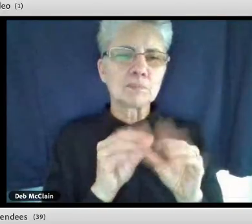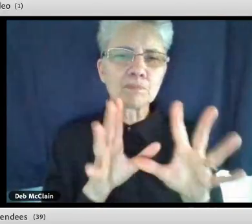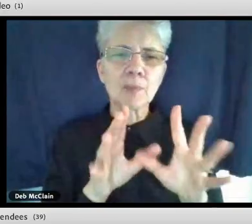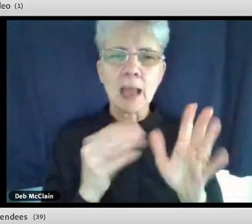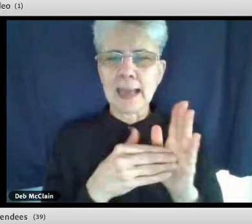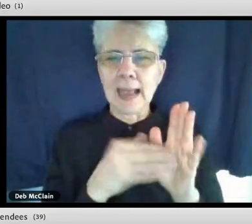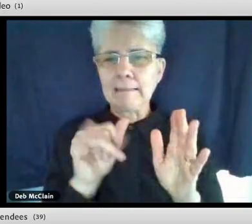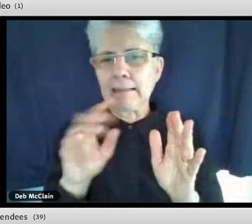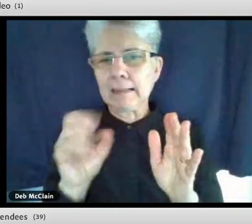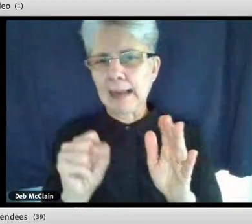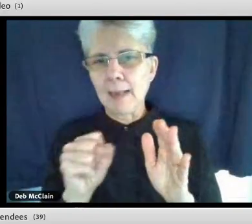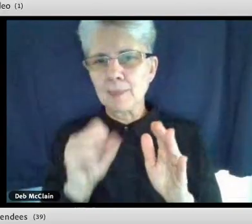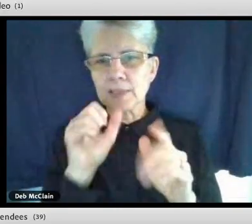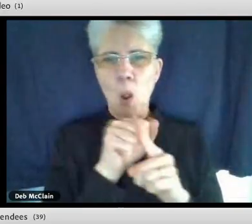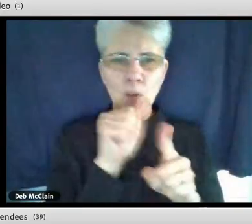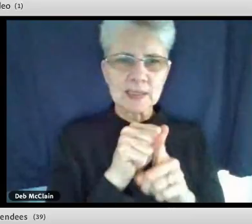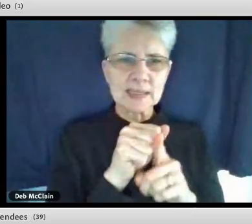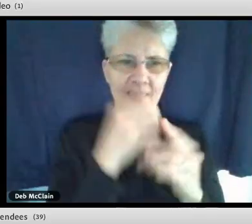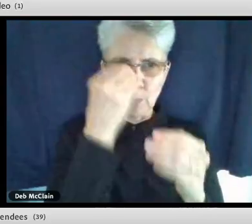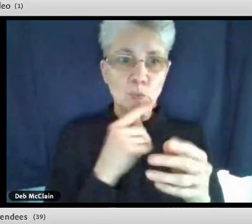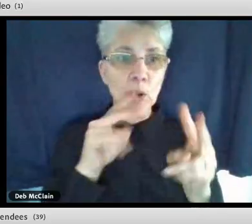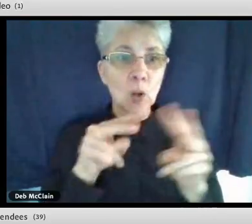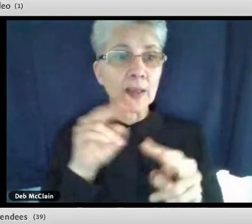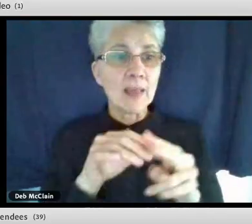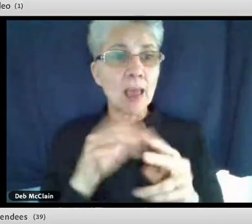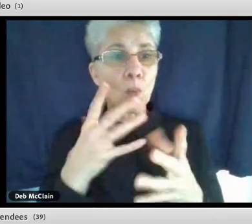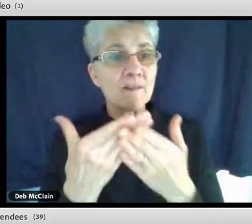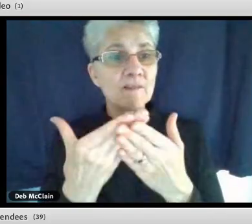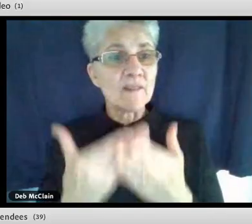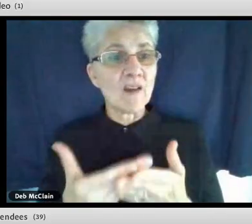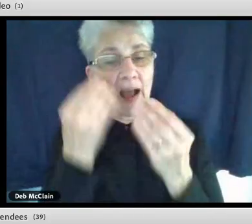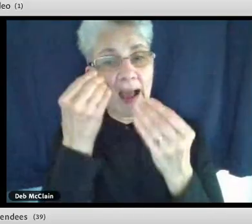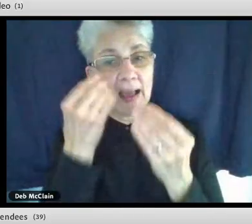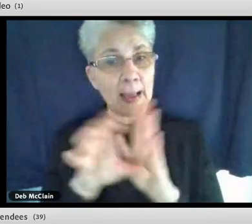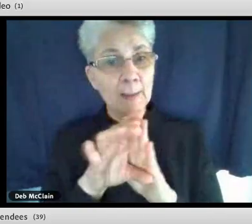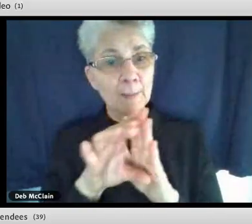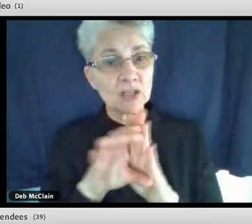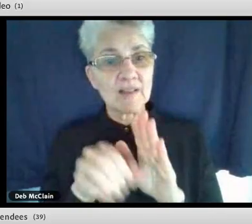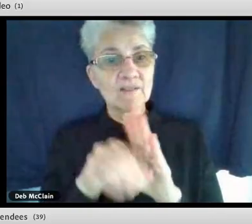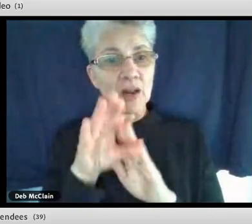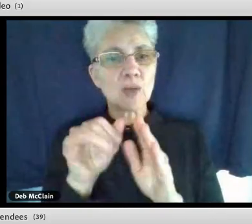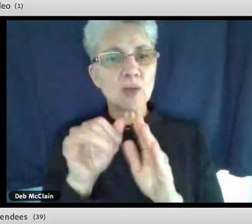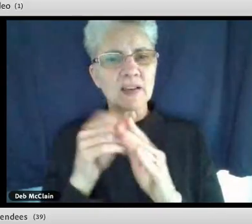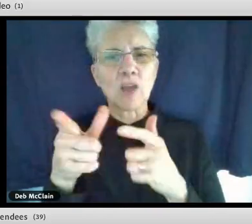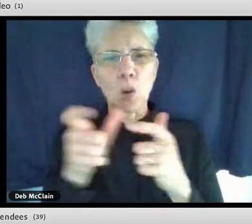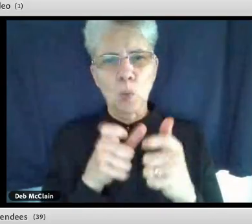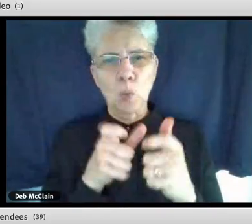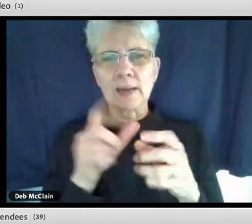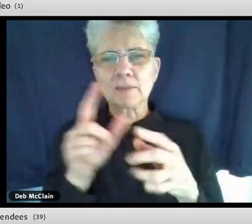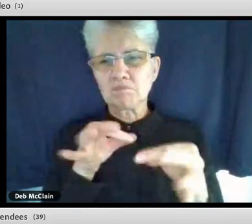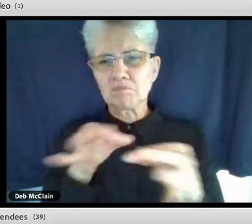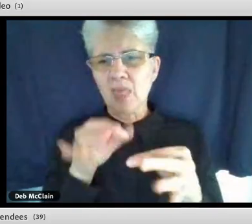You know, be very wary of claims. Again, hoaxes and misinformation, we've looked at that. We want to verify images and videos.